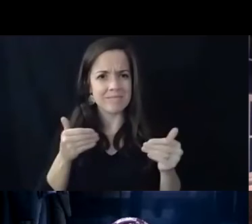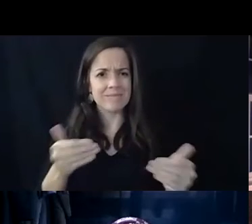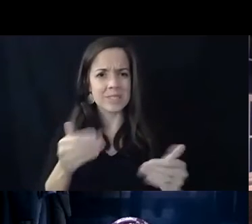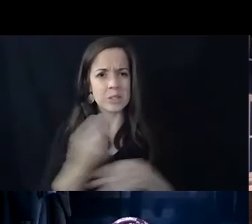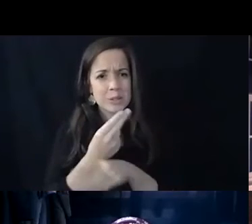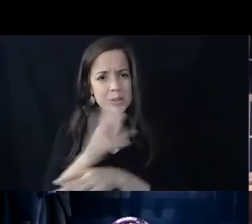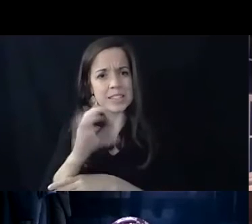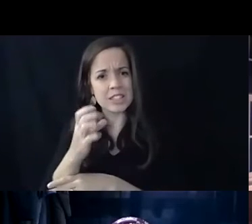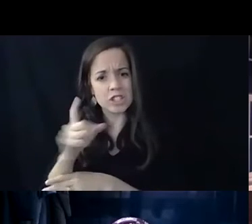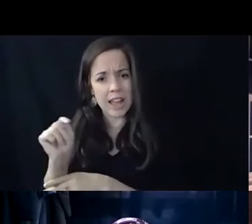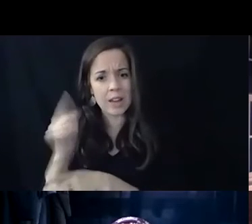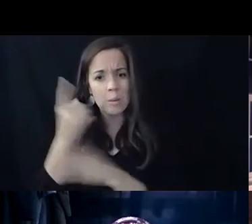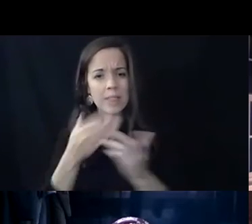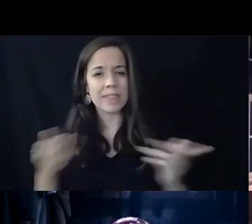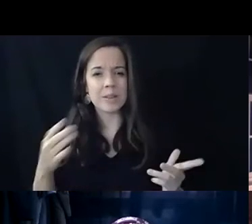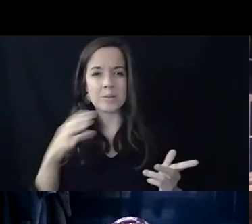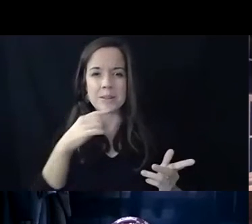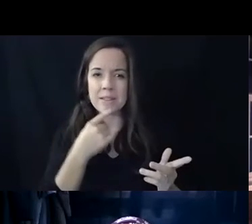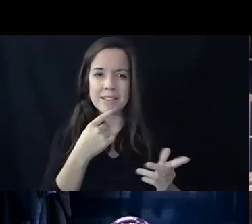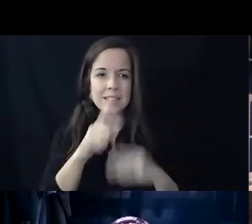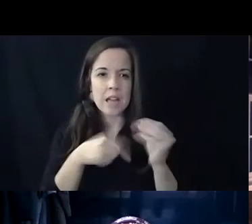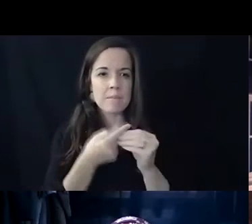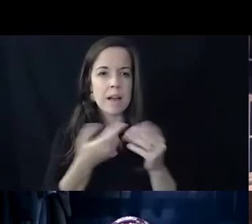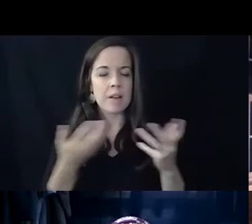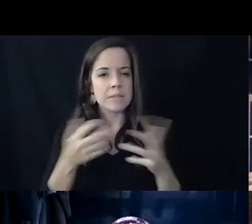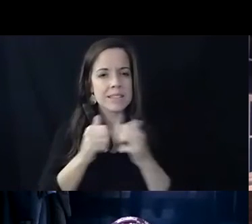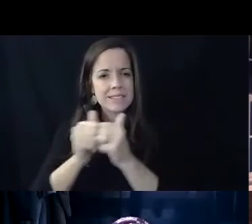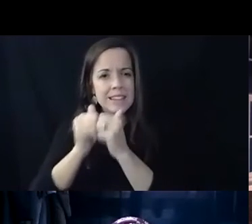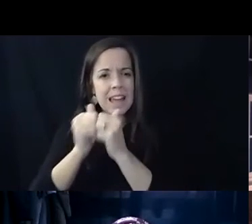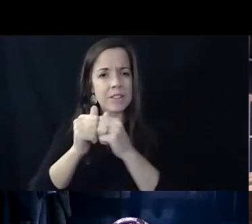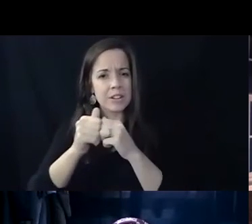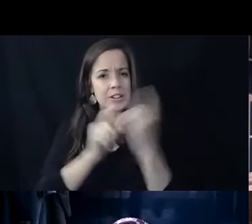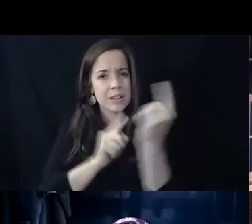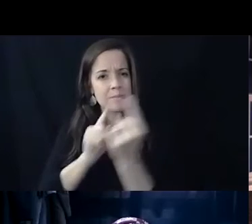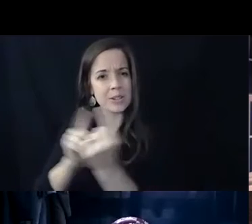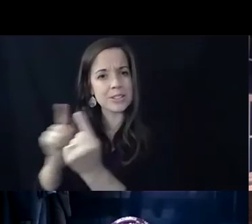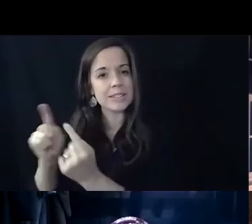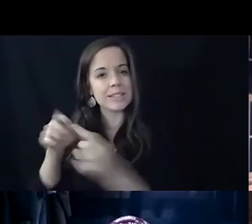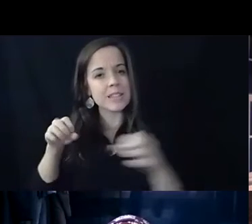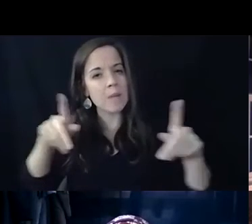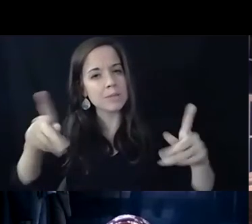the things we really miss about being together in person is the opportunity to just have that sense